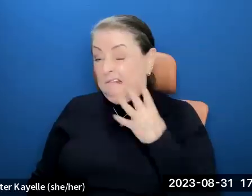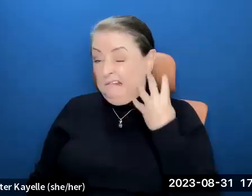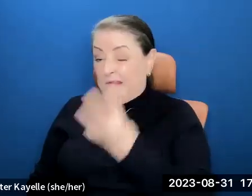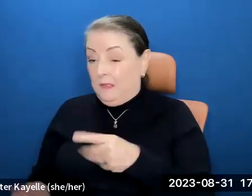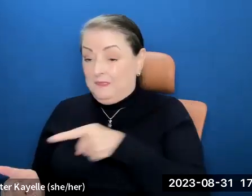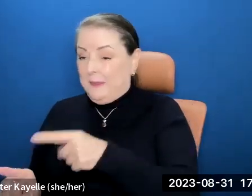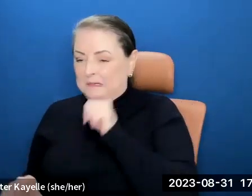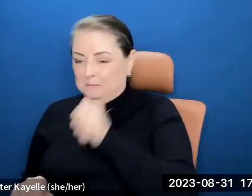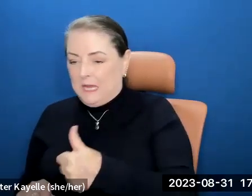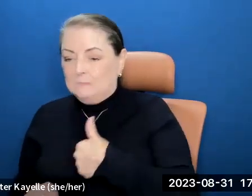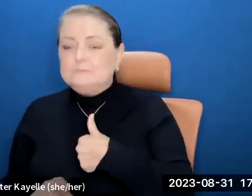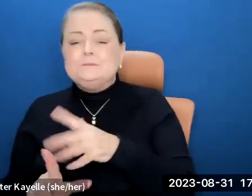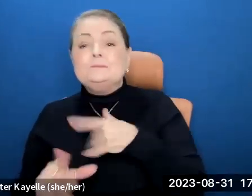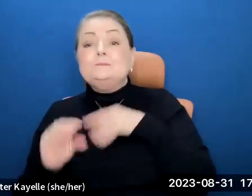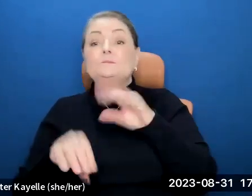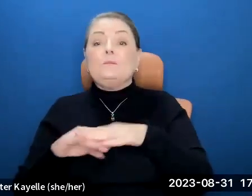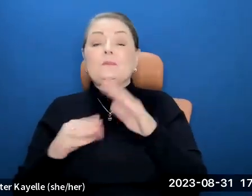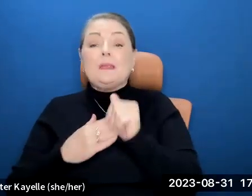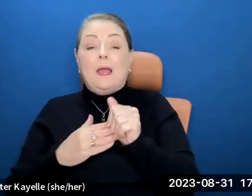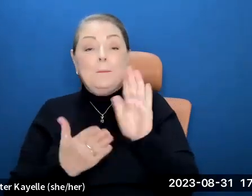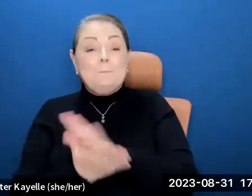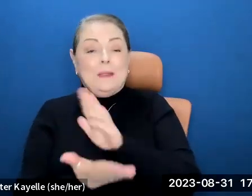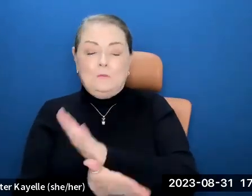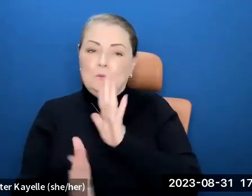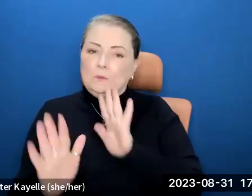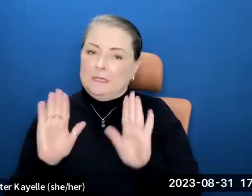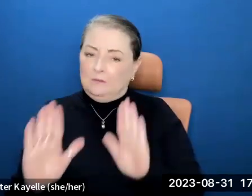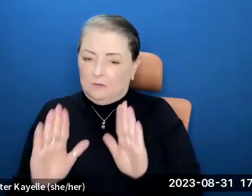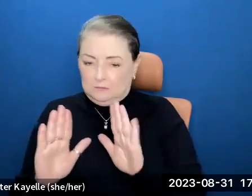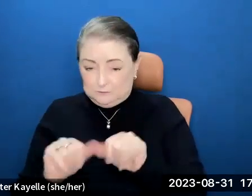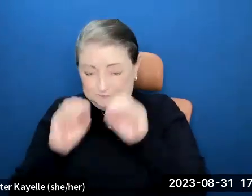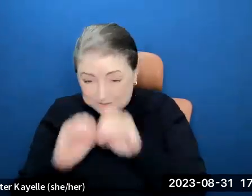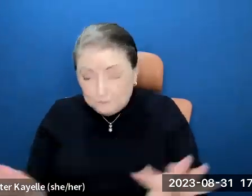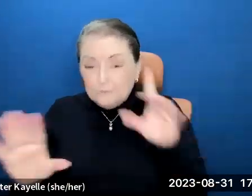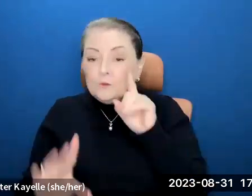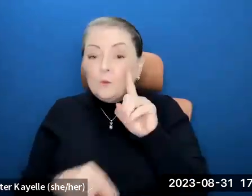okay if we can put something on the guidance paperwork that would be awesome it's effective